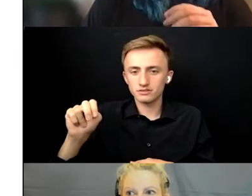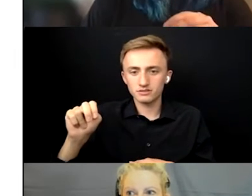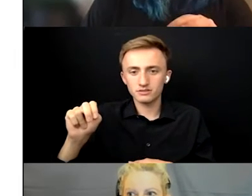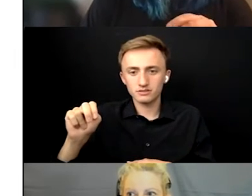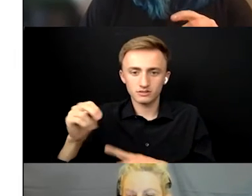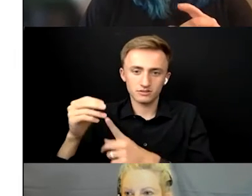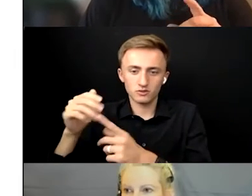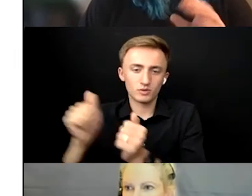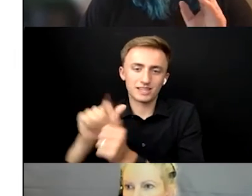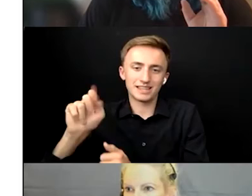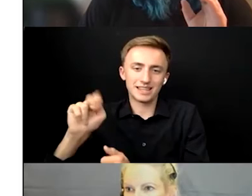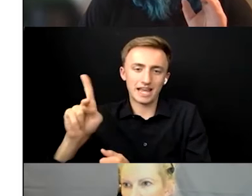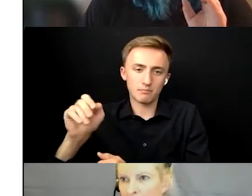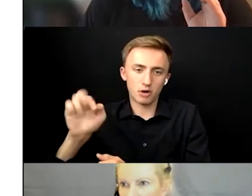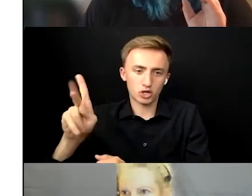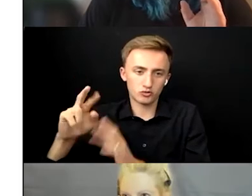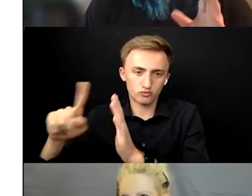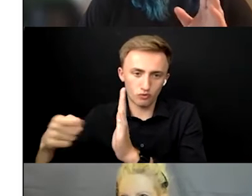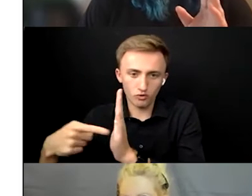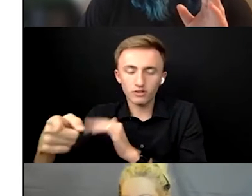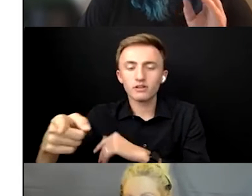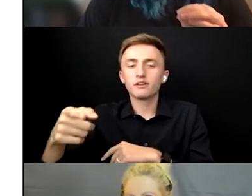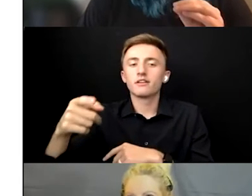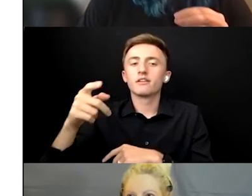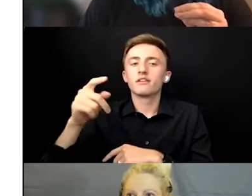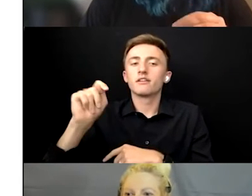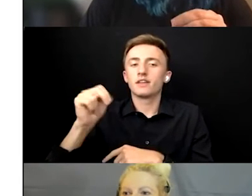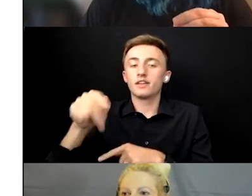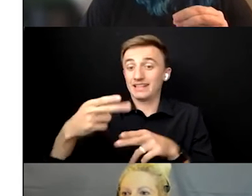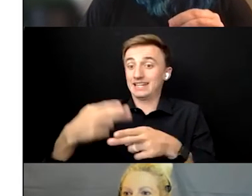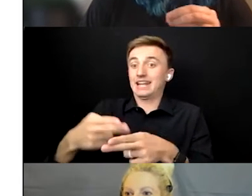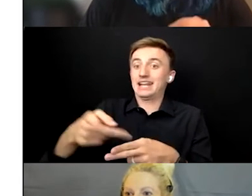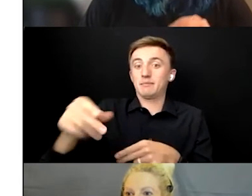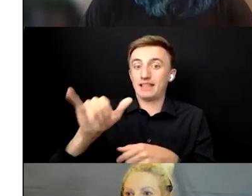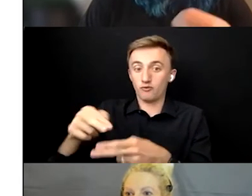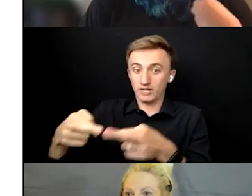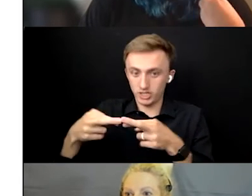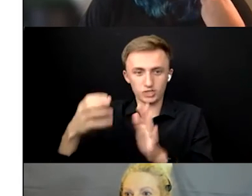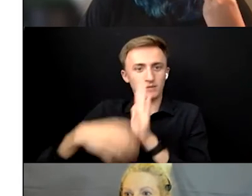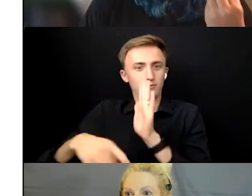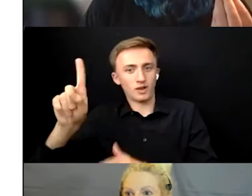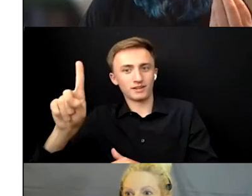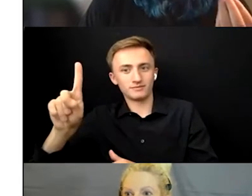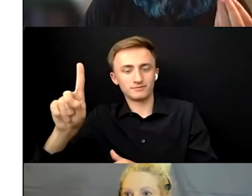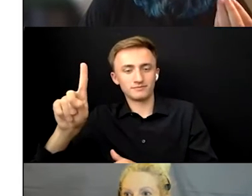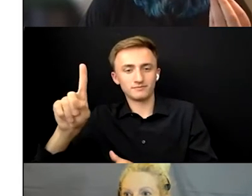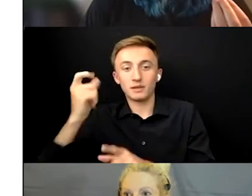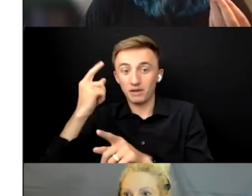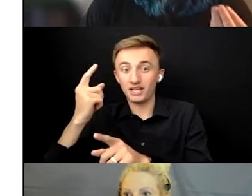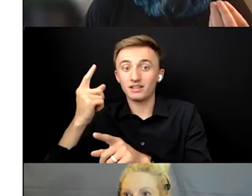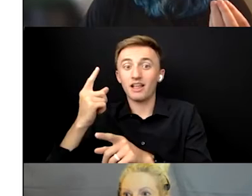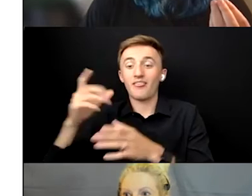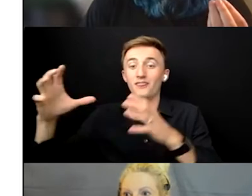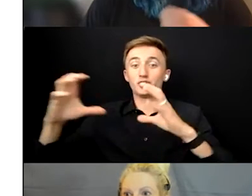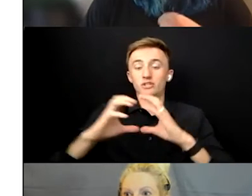role, and the name of that region is chapter one trend. But the child heading is chapter 2. There